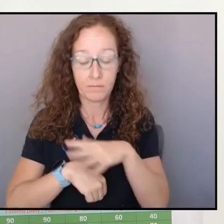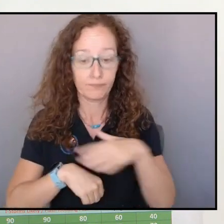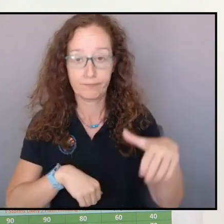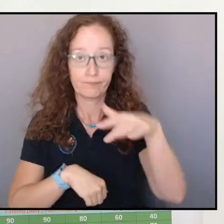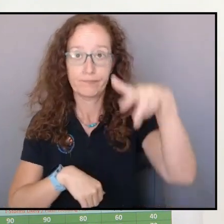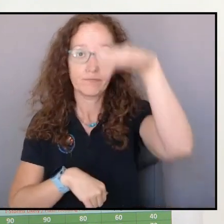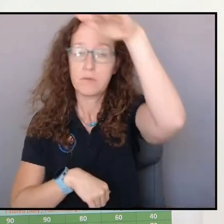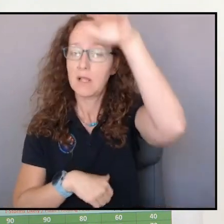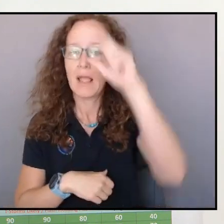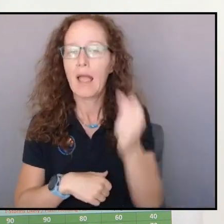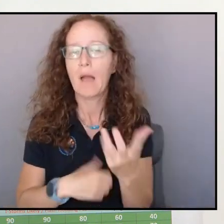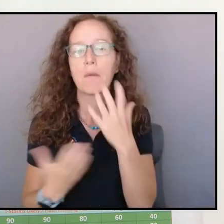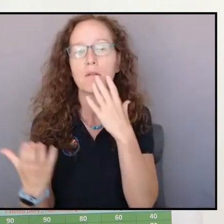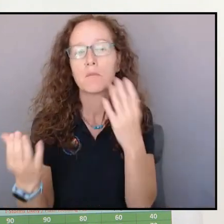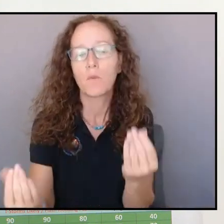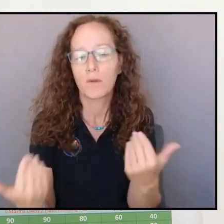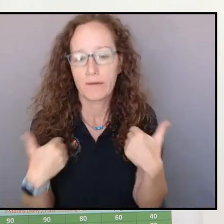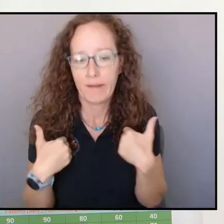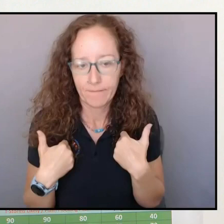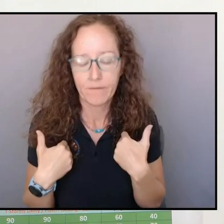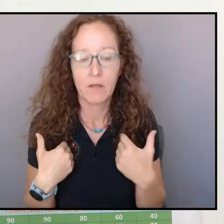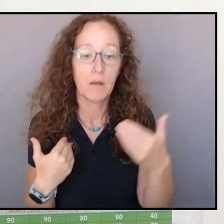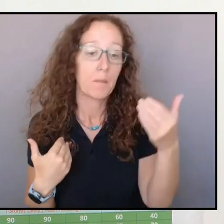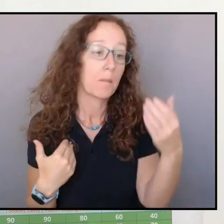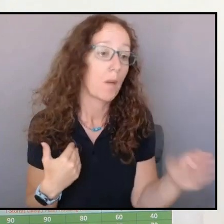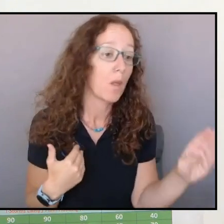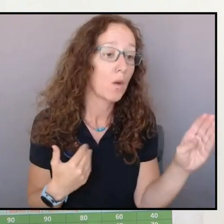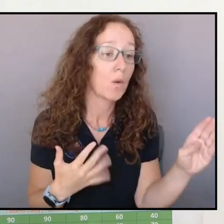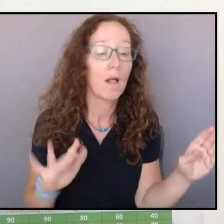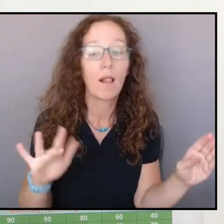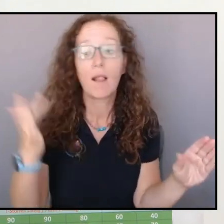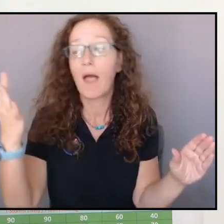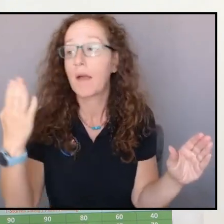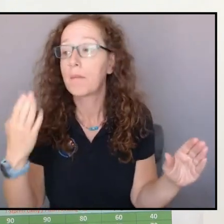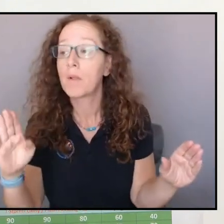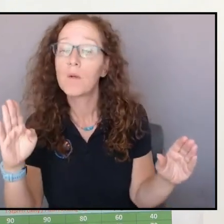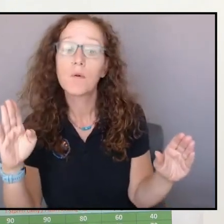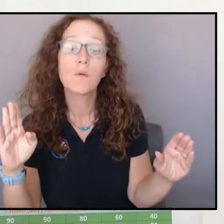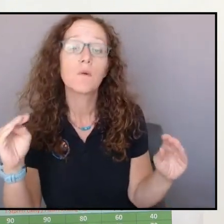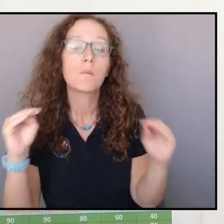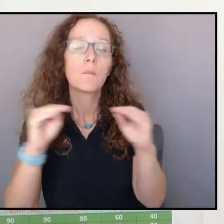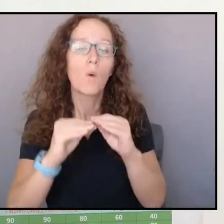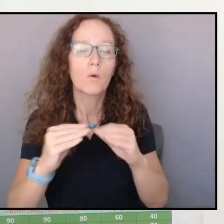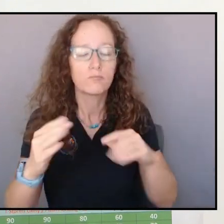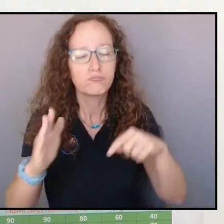that you see these blues and light blues, that's typically where your deeper moisture is located. And as you can see,